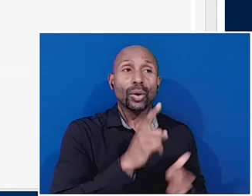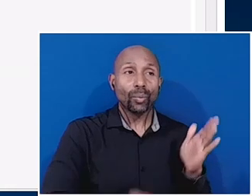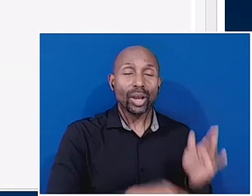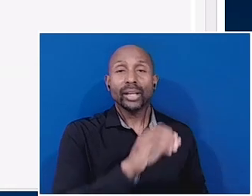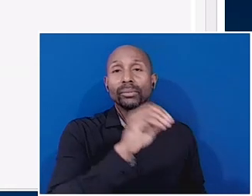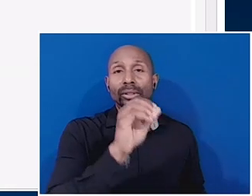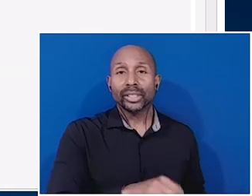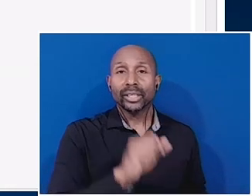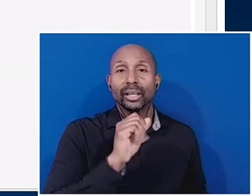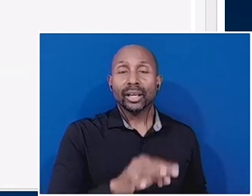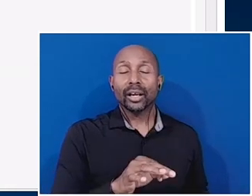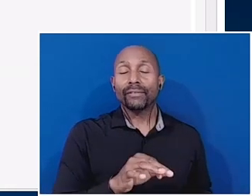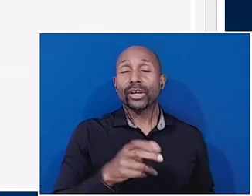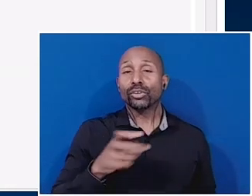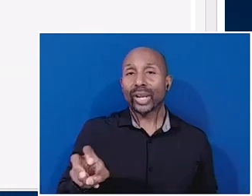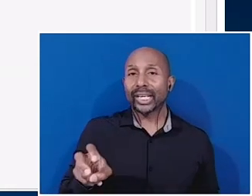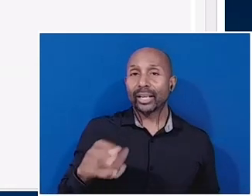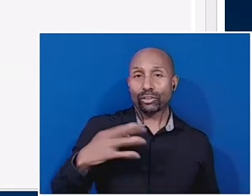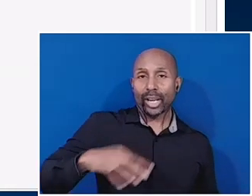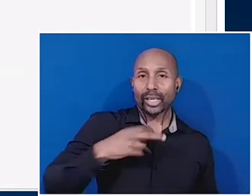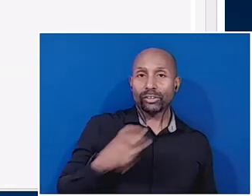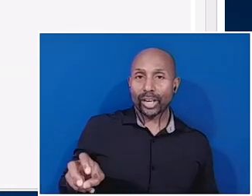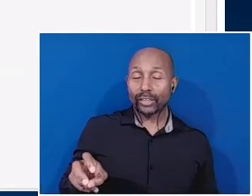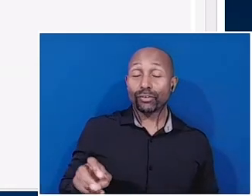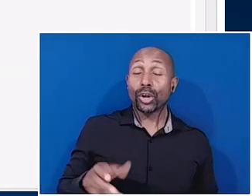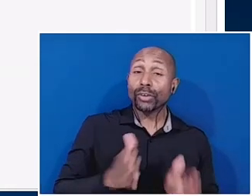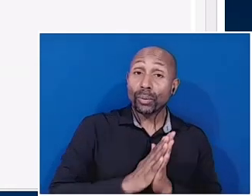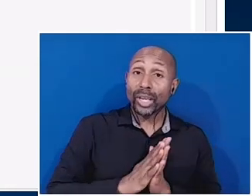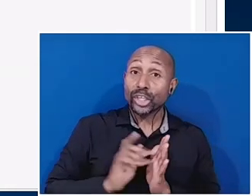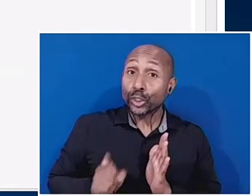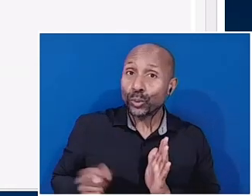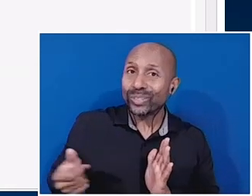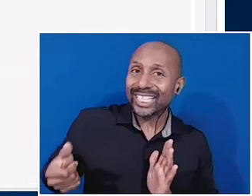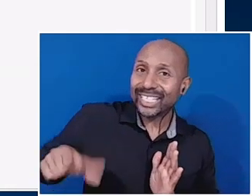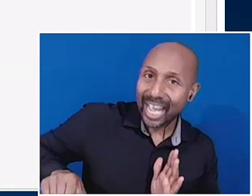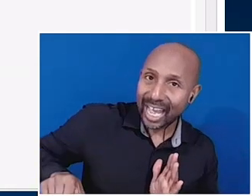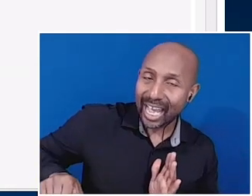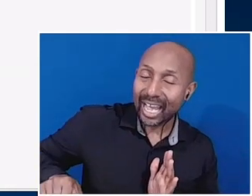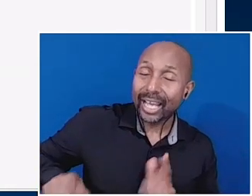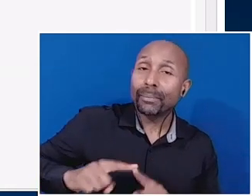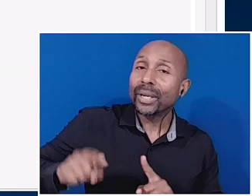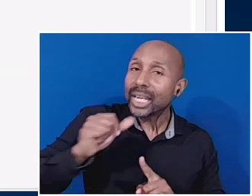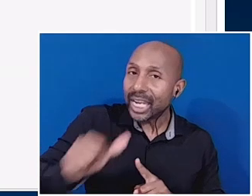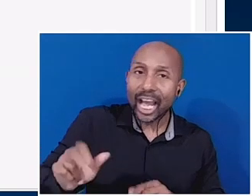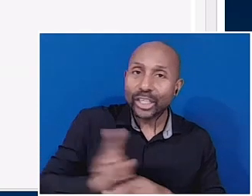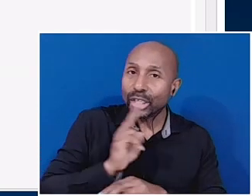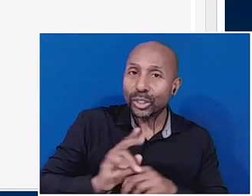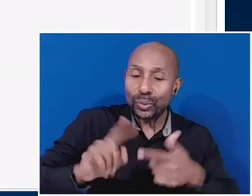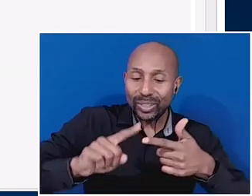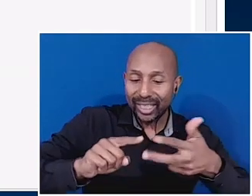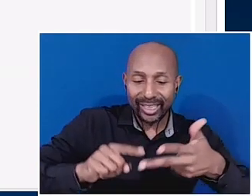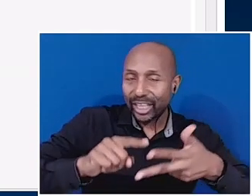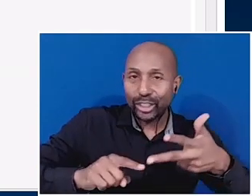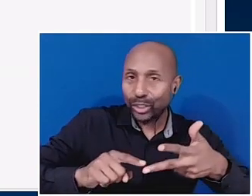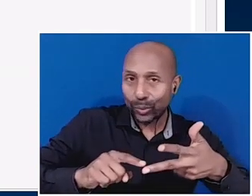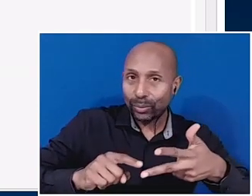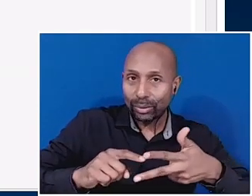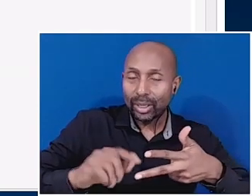requests they deny, not on the basis of comparability or applicability, right. Art history student trying to become a